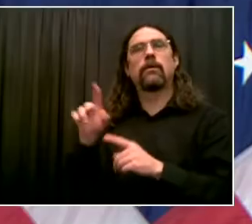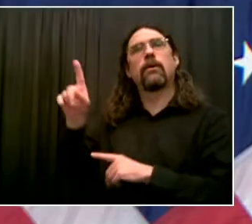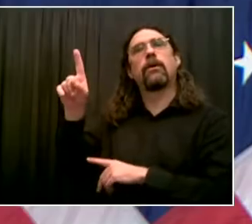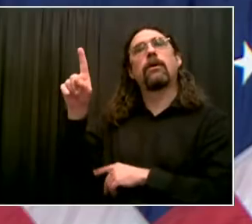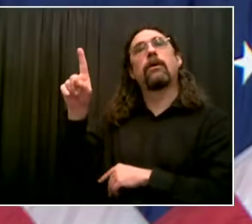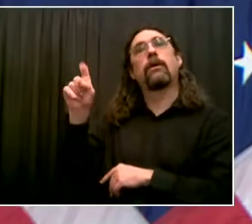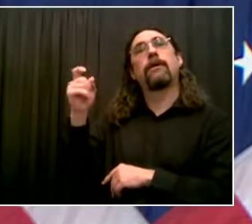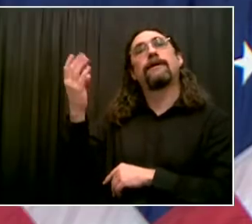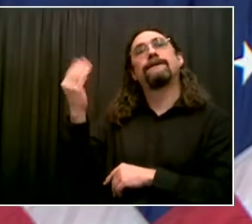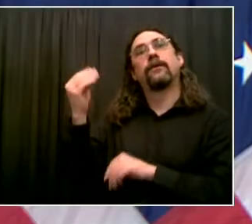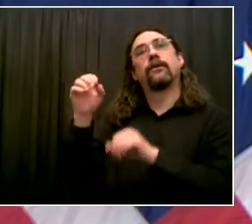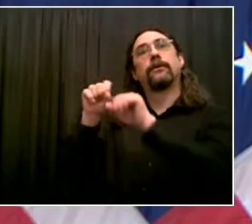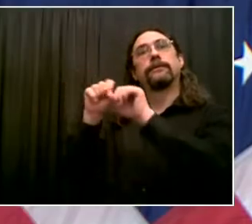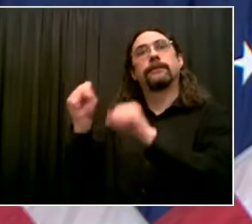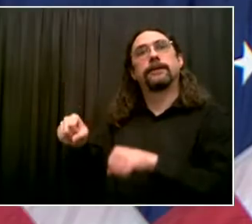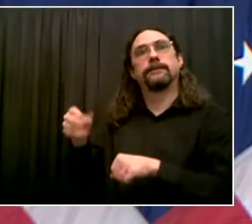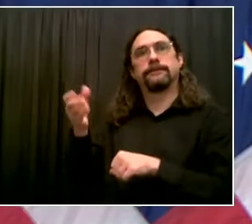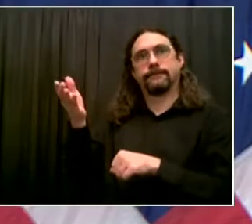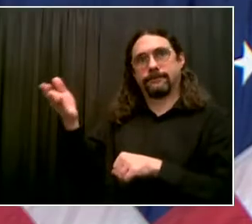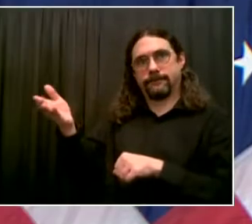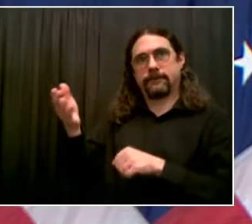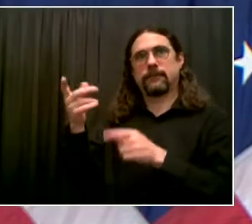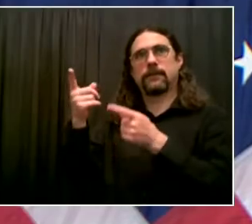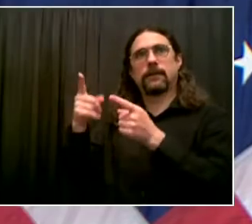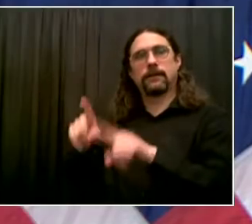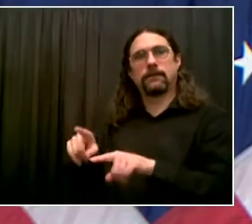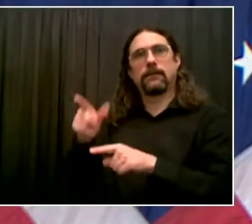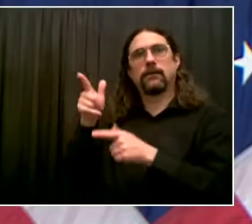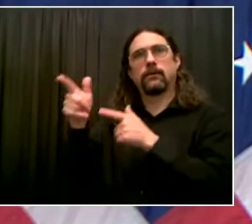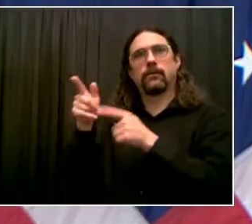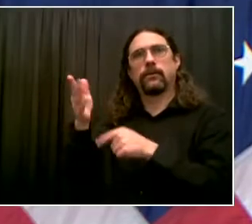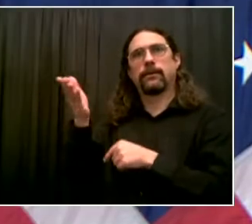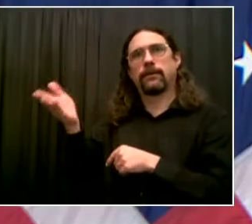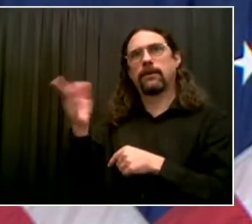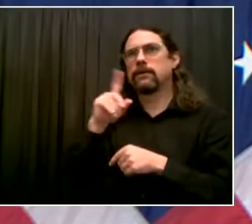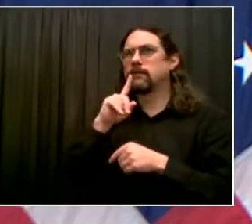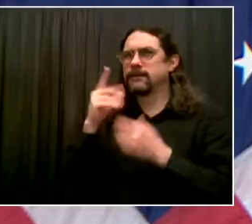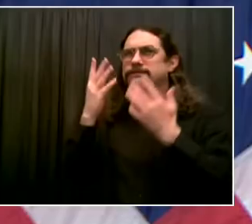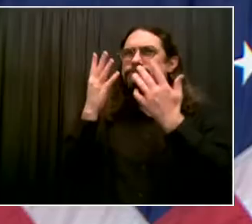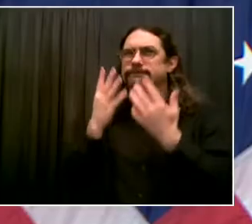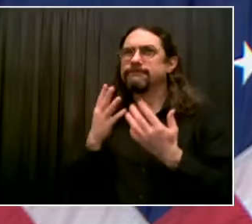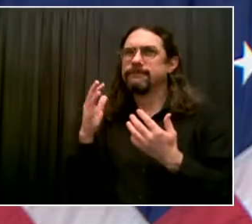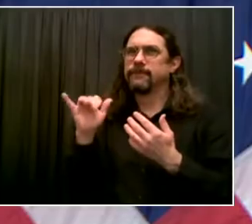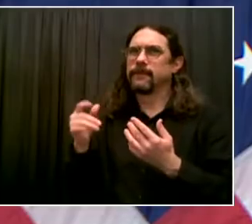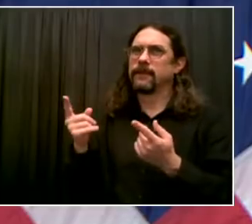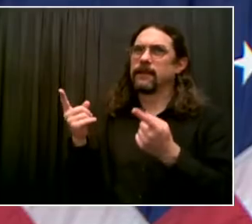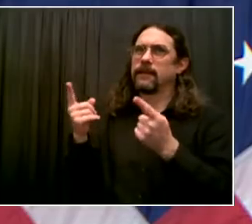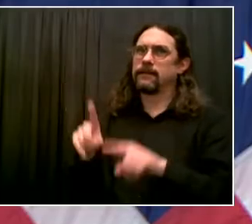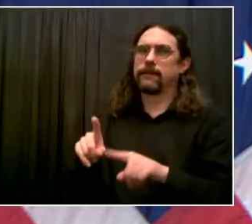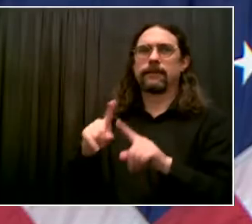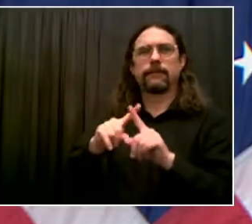114TH PRECINCT WITH MS. VALINAS. THE WAY WE WERE ABLE TO GET